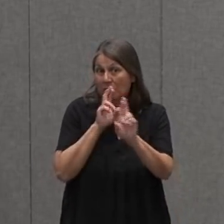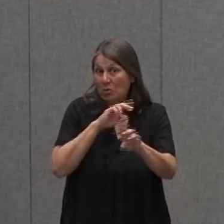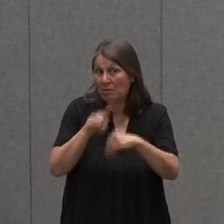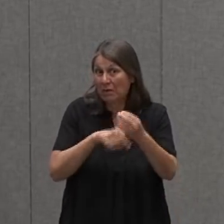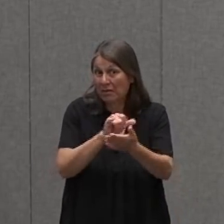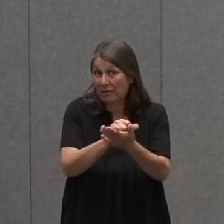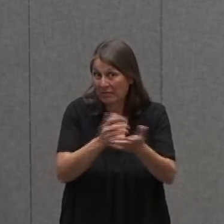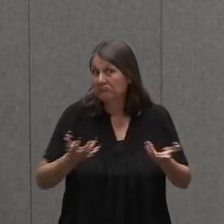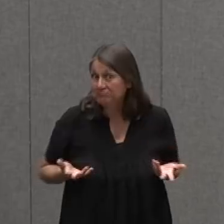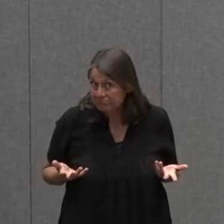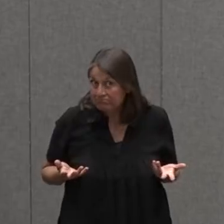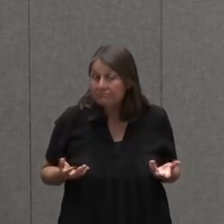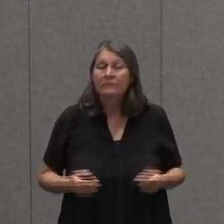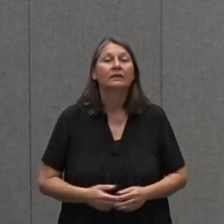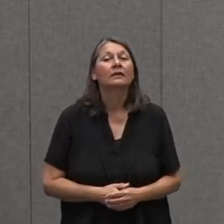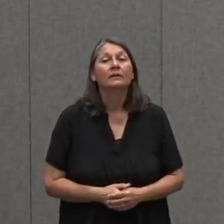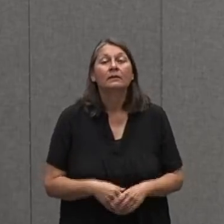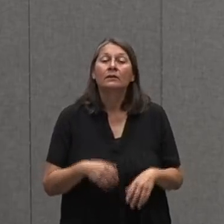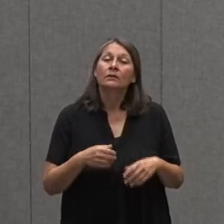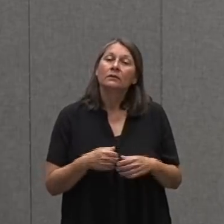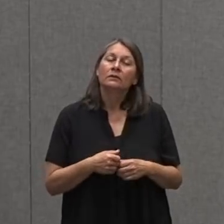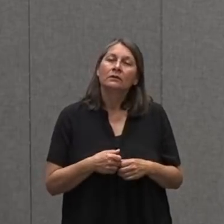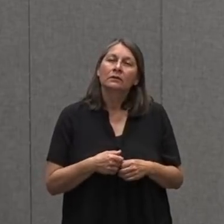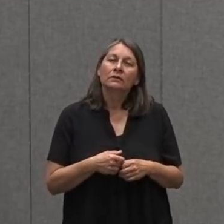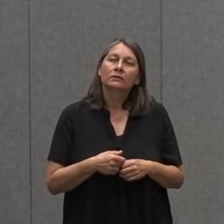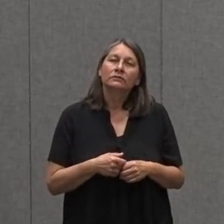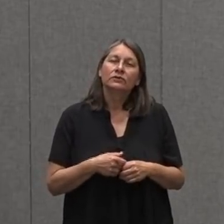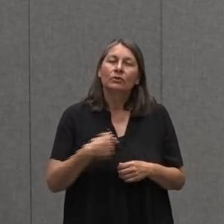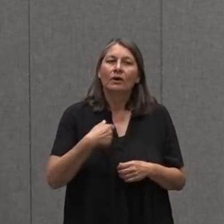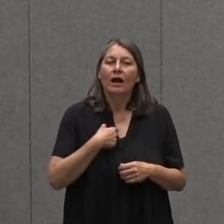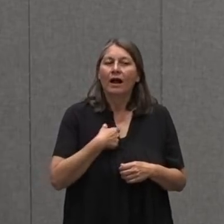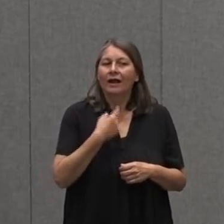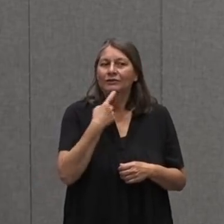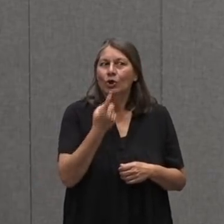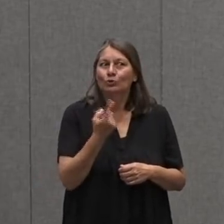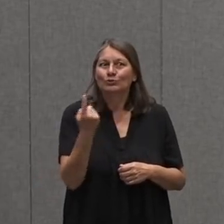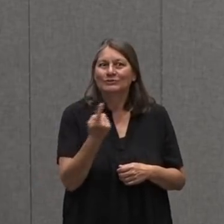when I started out today saying that something really cool happened last night.